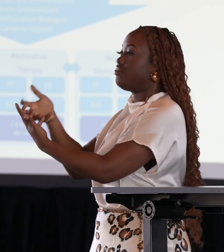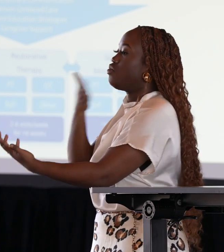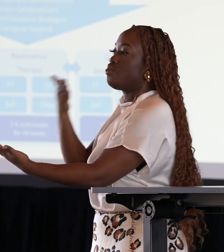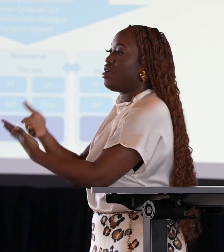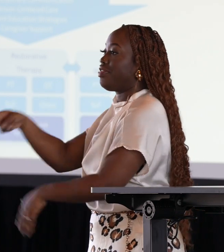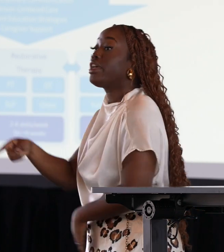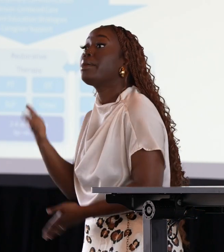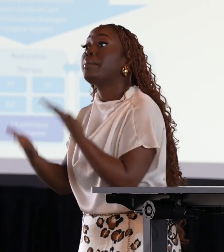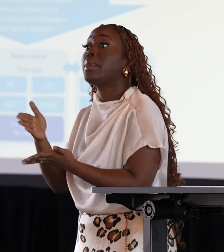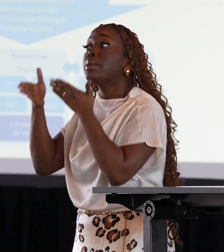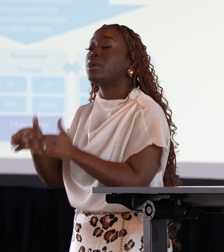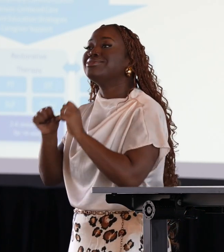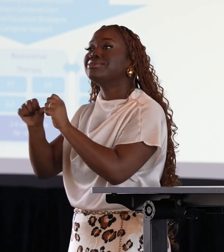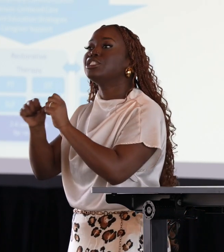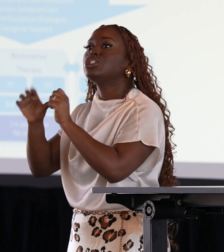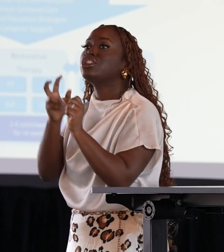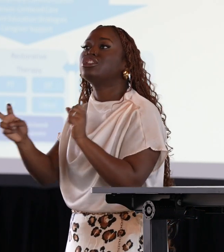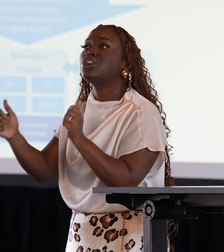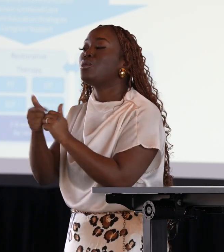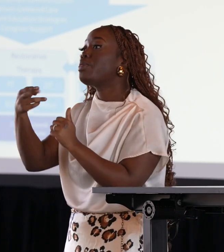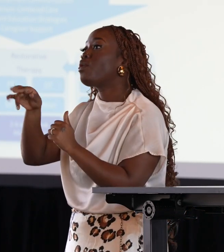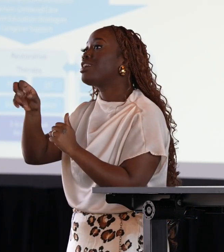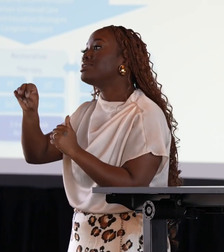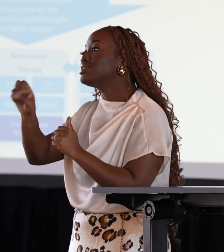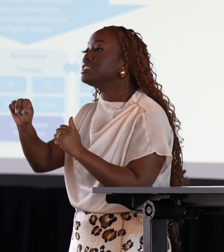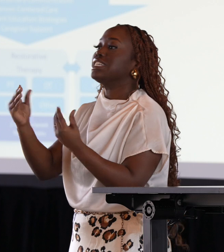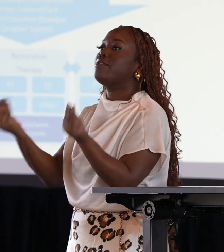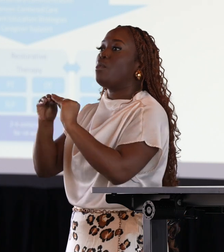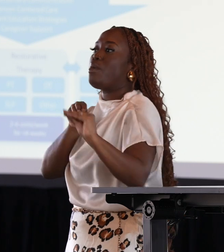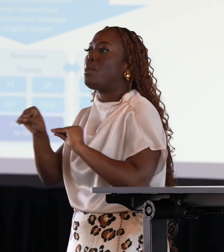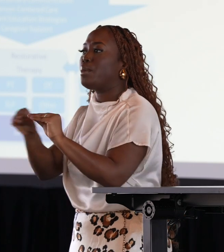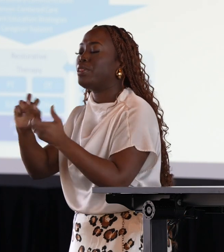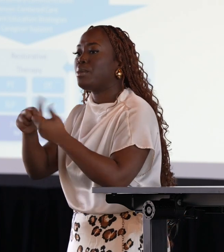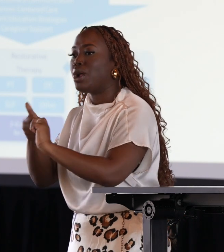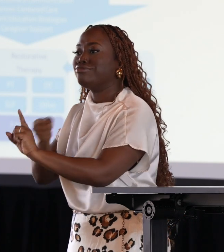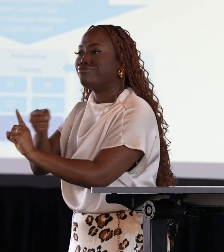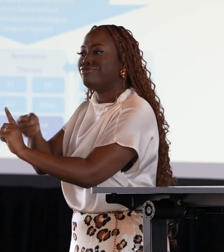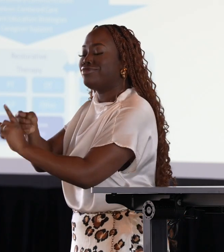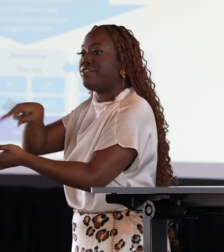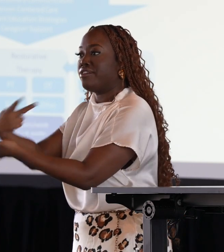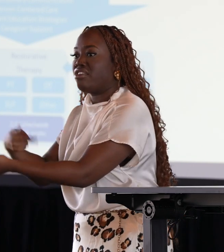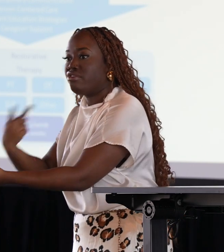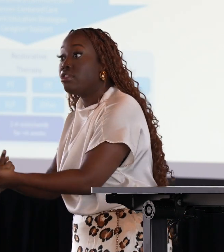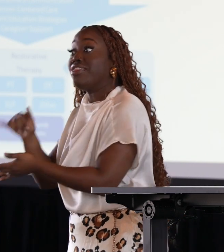let's say that person continues on their journey with Parkinson's. They're developing more mobility problems from falls. This might be the time to get them in that traditional